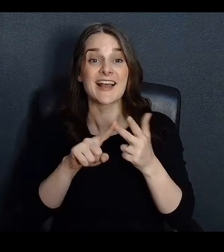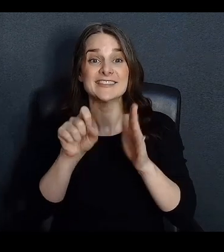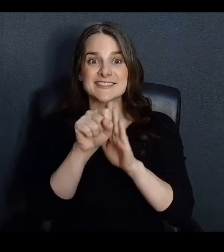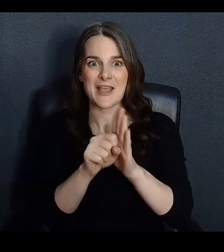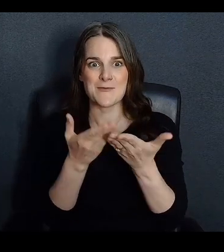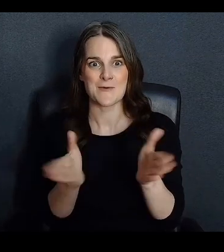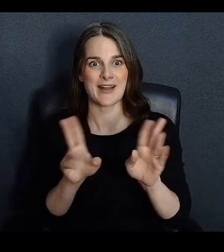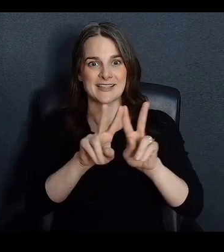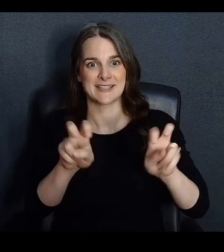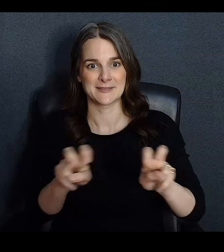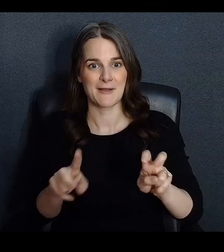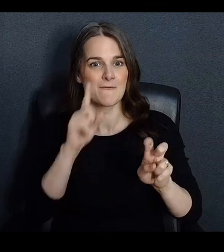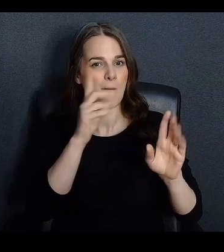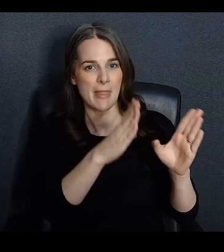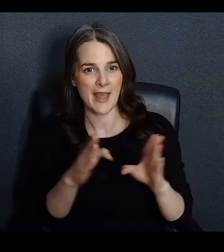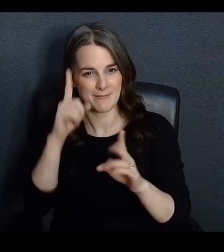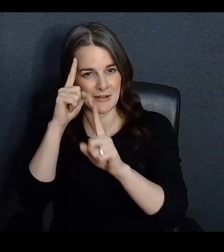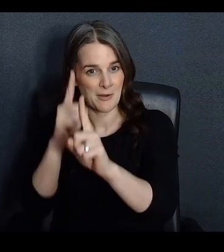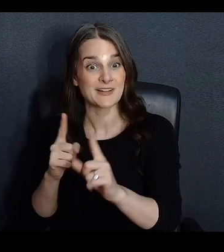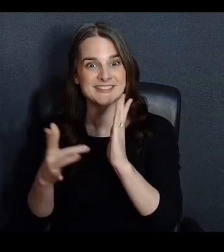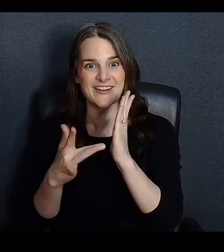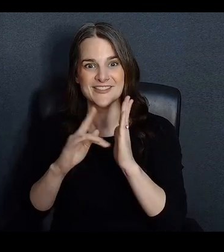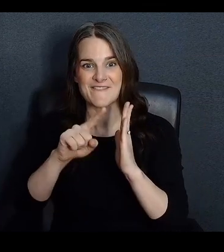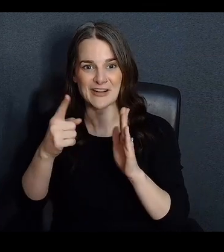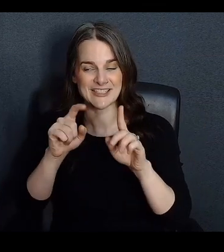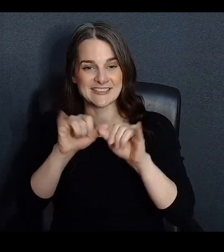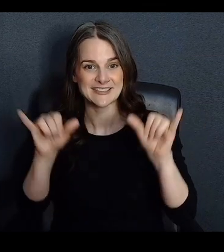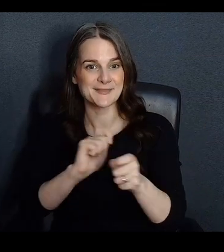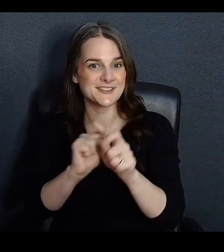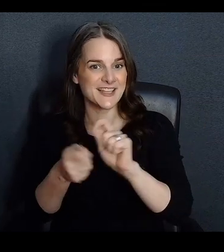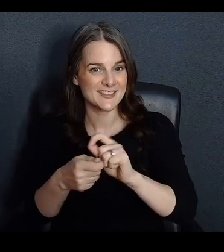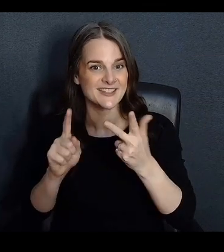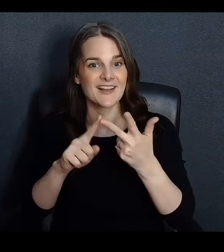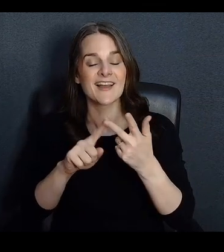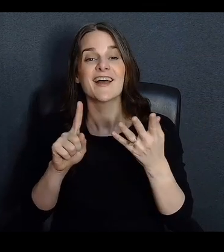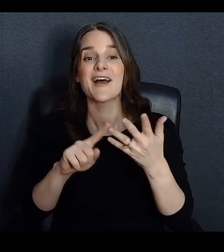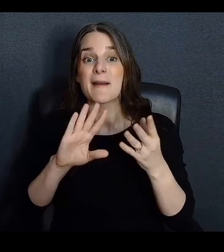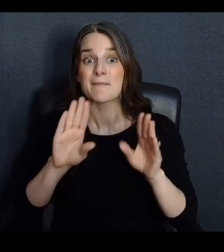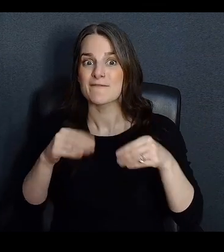a technology for systems change, a provider survey to assess technology awareness and resources